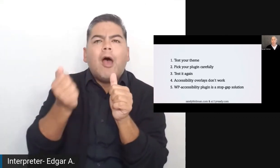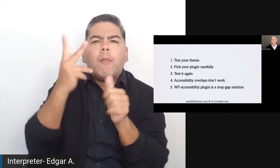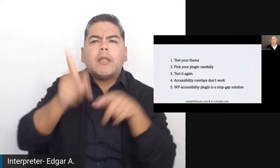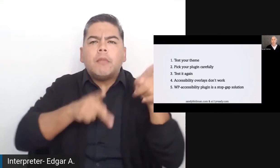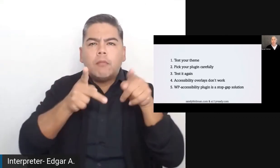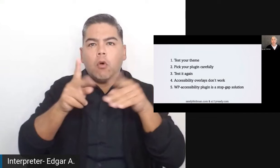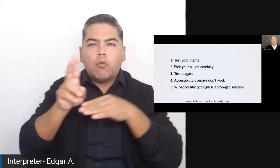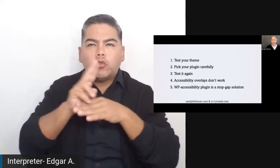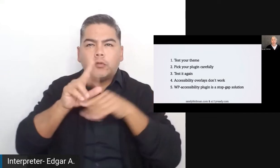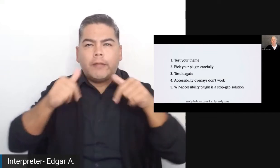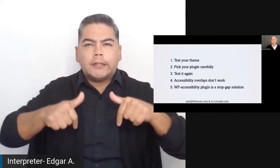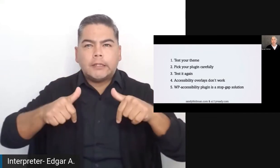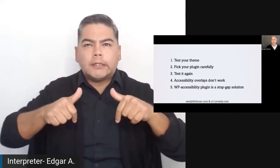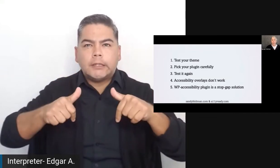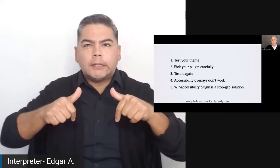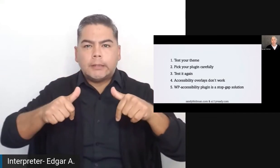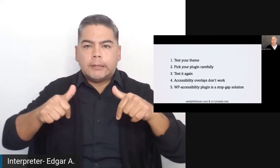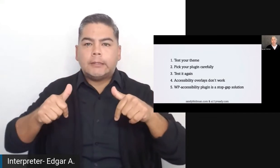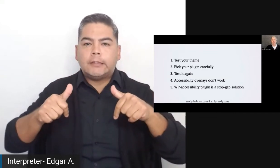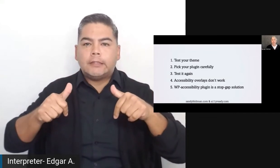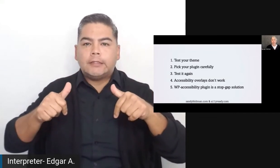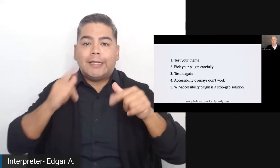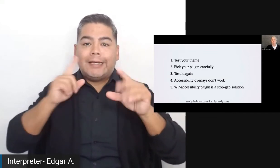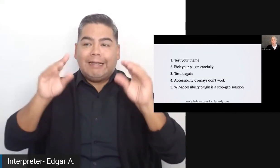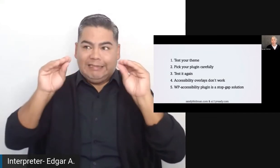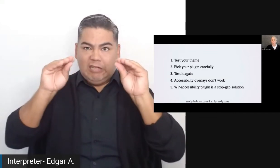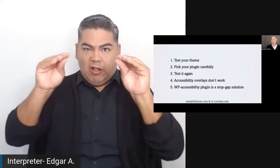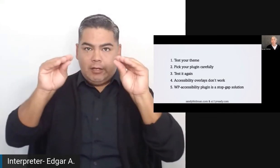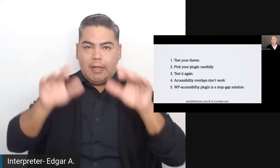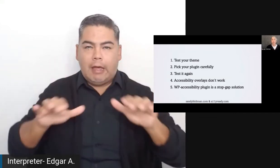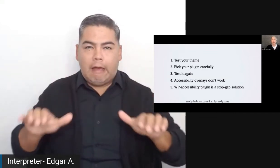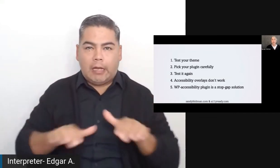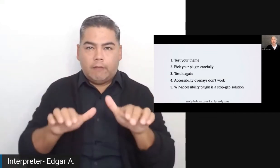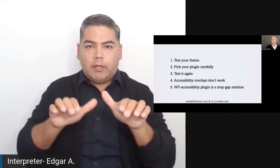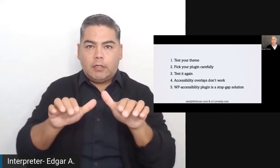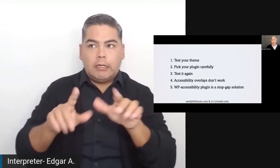Install it, activate it, test the site again and see if it made trouble or not.